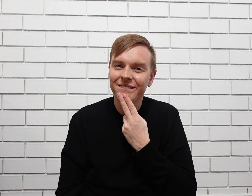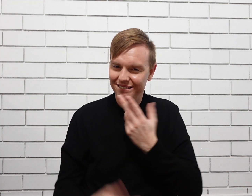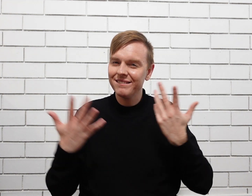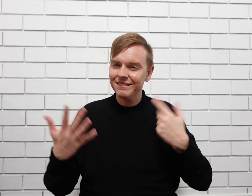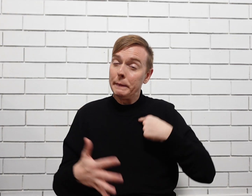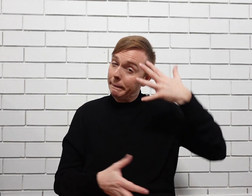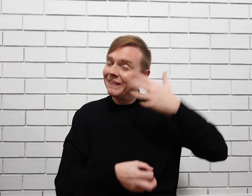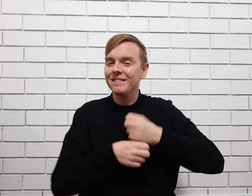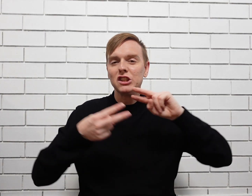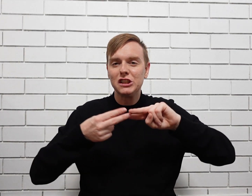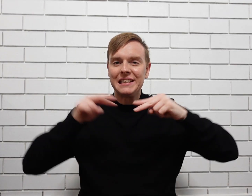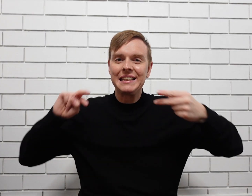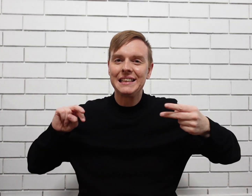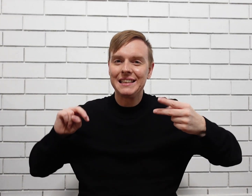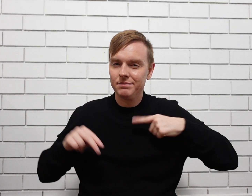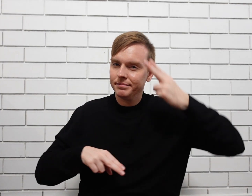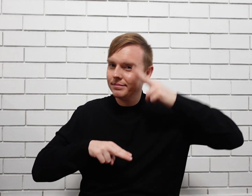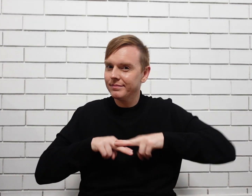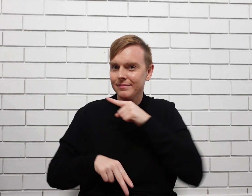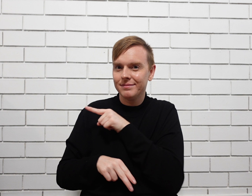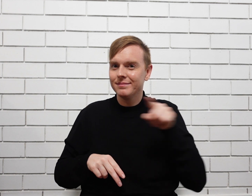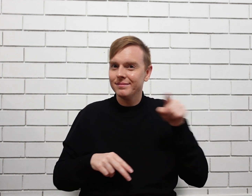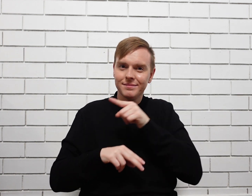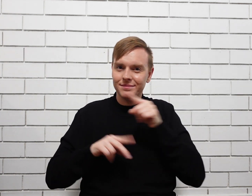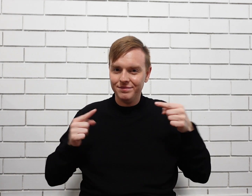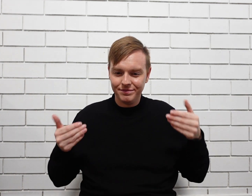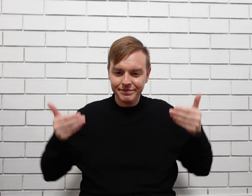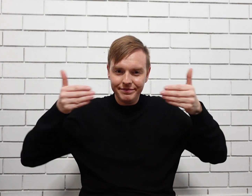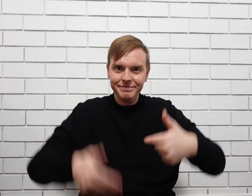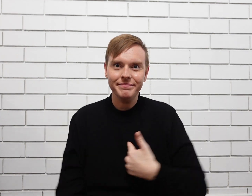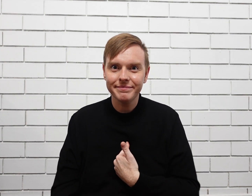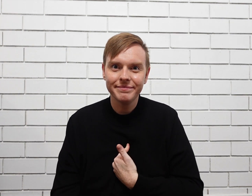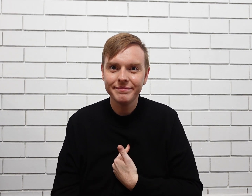I believe it was due to a genetic because my parents are Deaf and it pass to me.